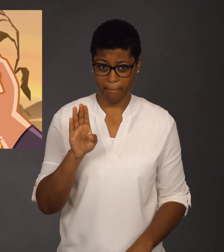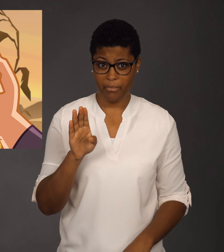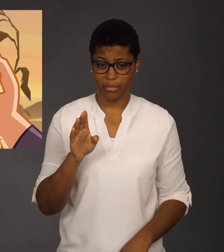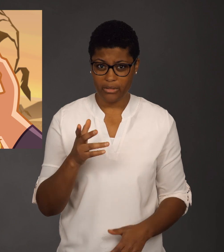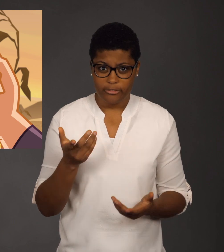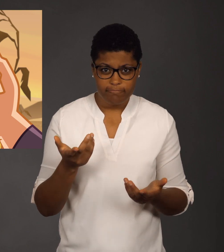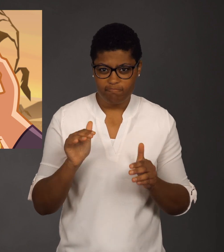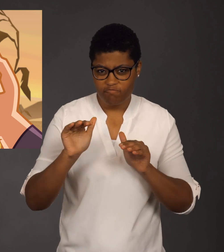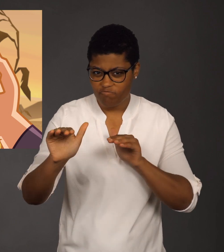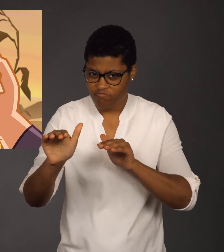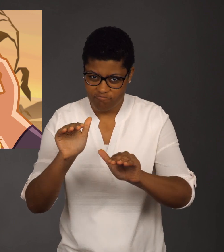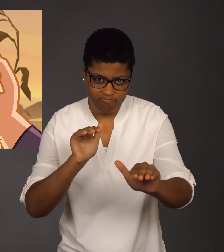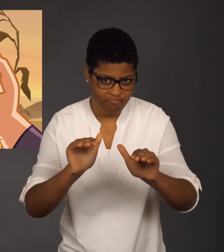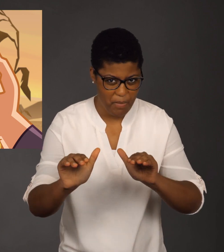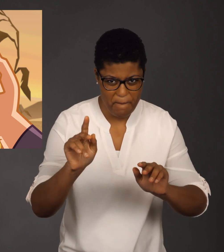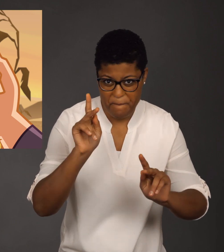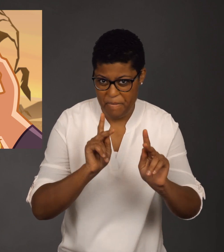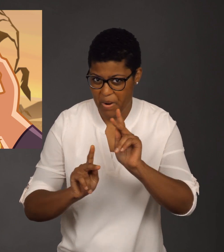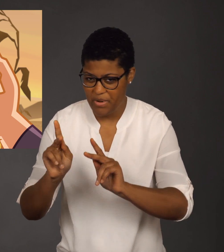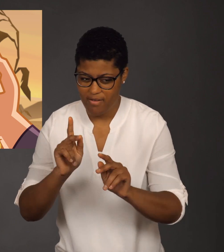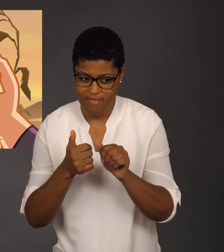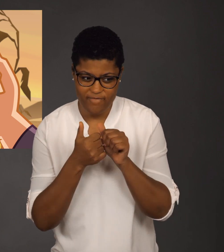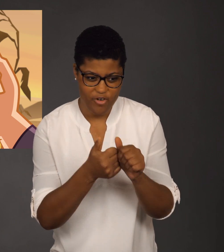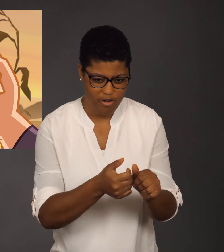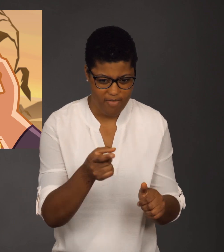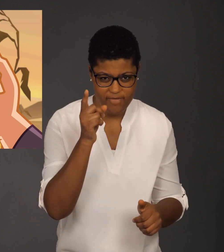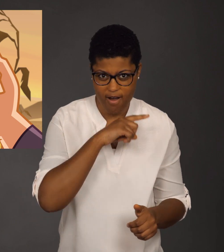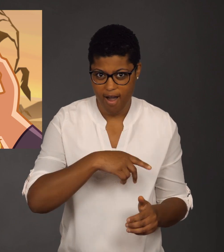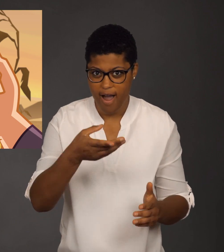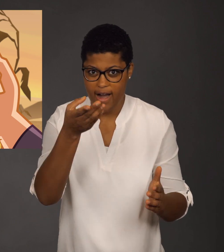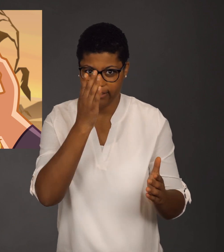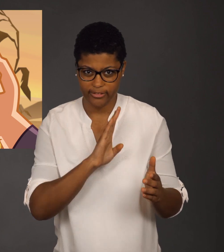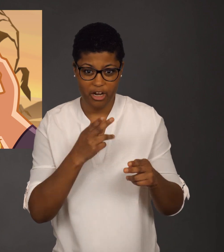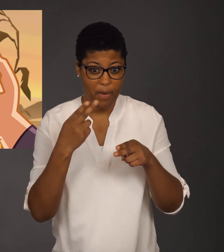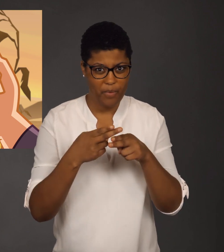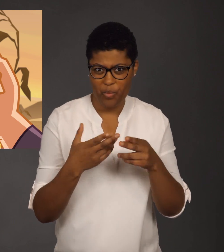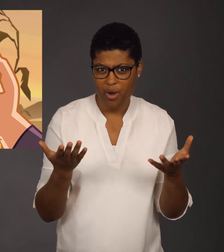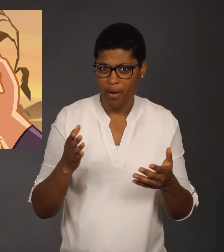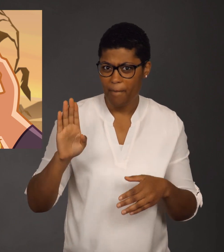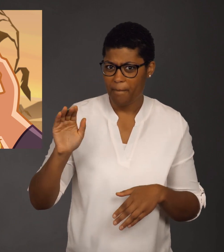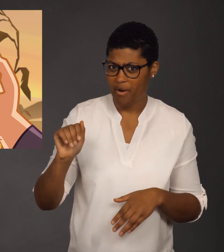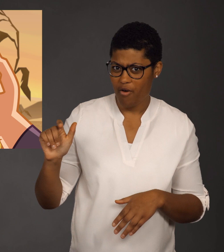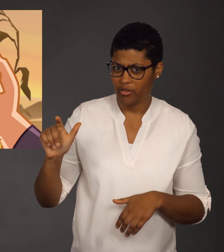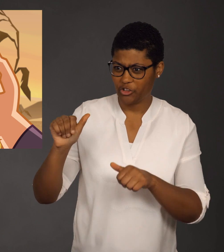King Ahab told the people to follow a false god named Baal.